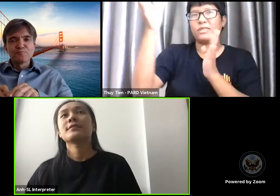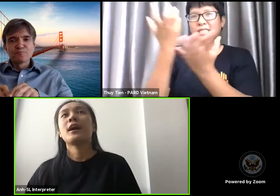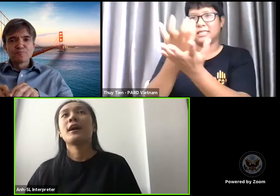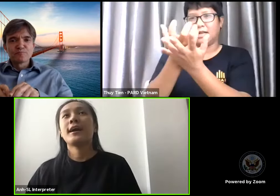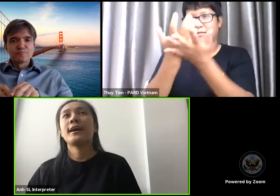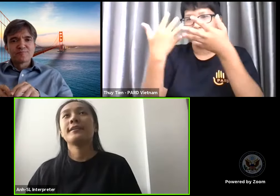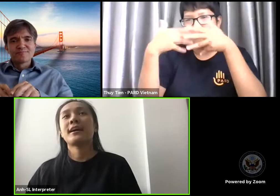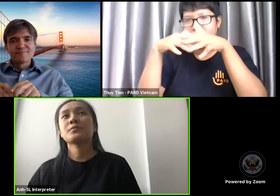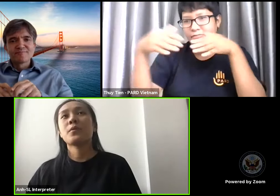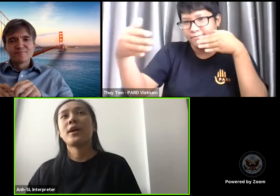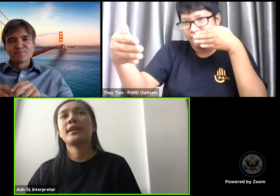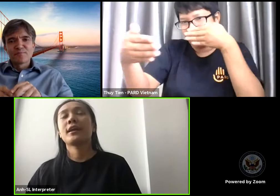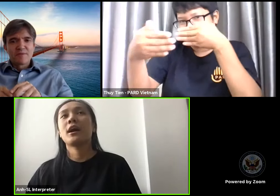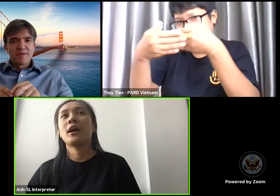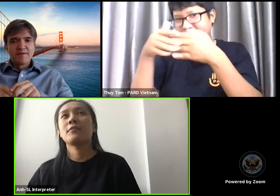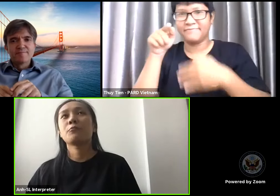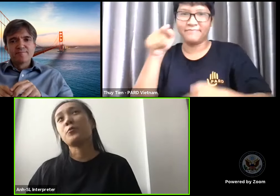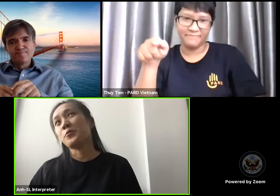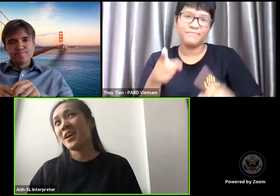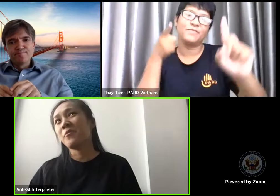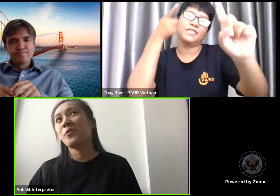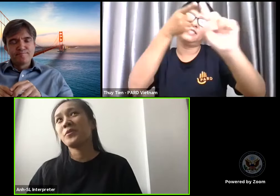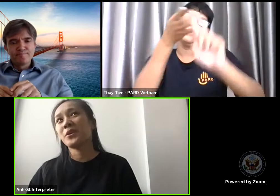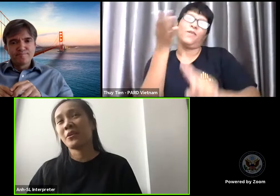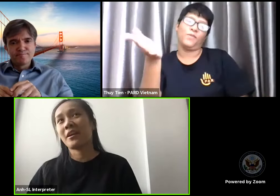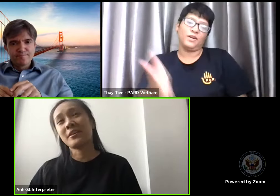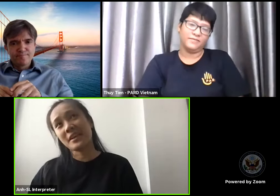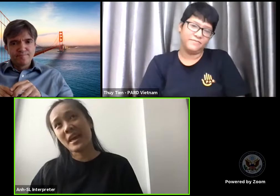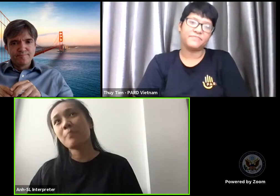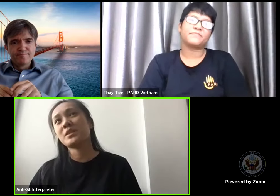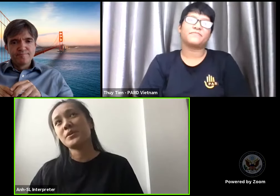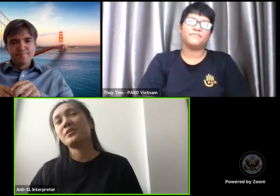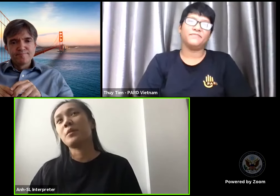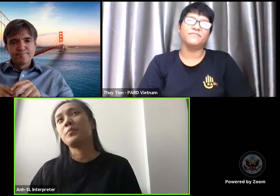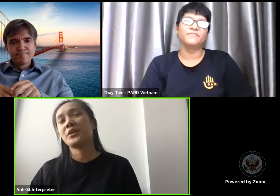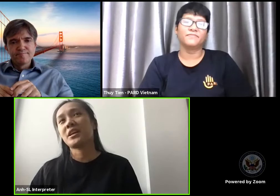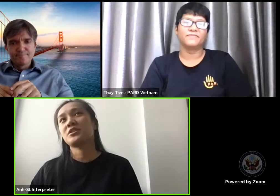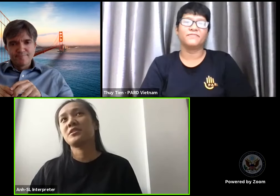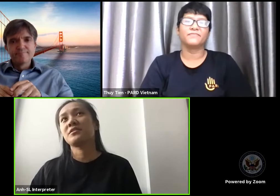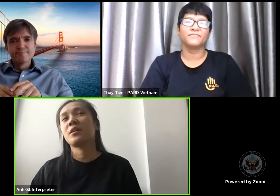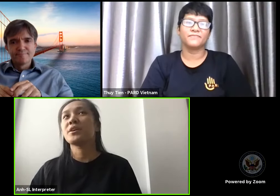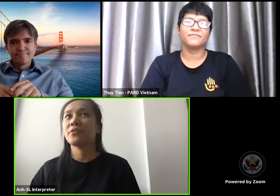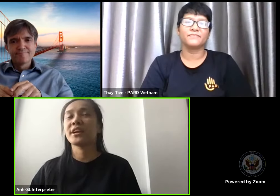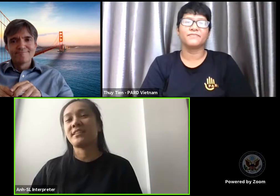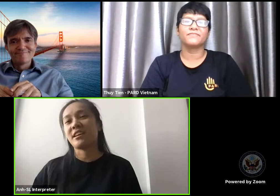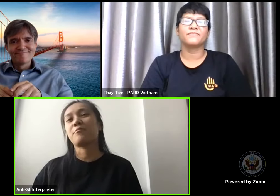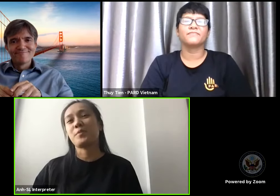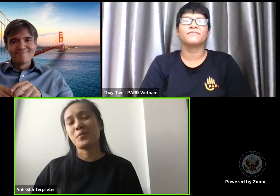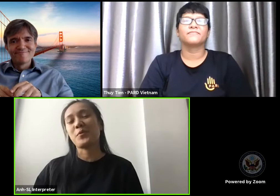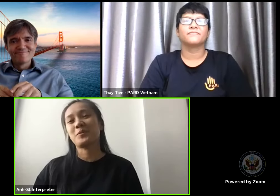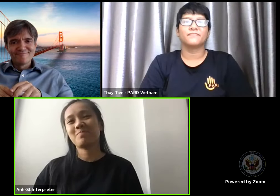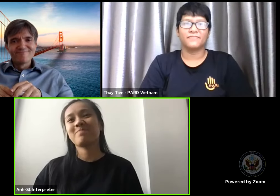Yeah, and that's when we will narrow the gap between the communications of hearing and deaf people.